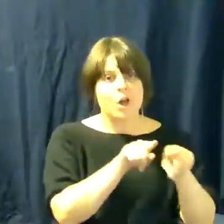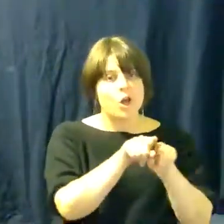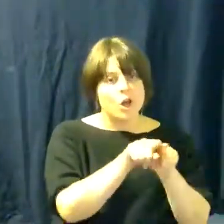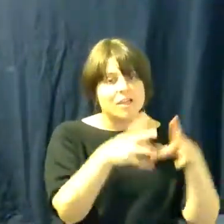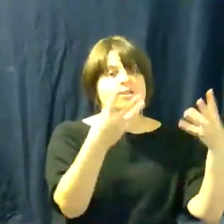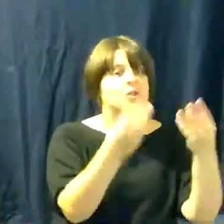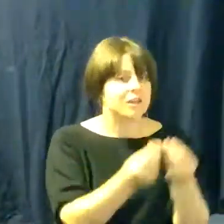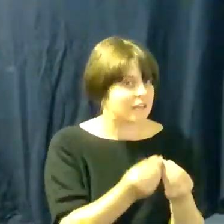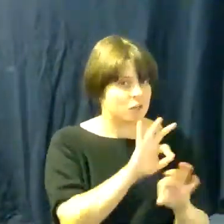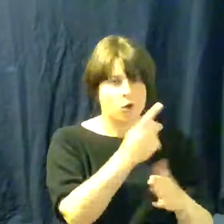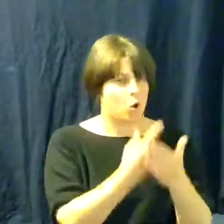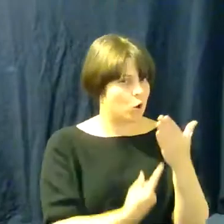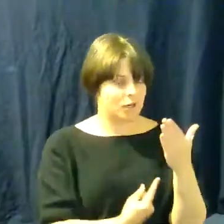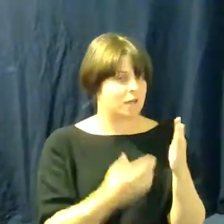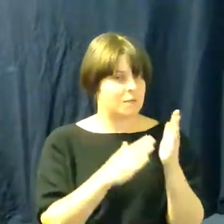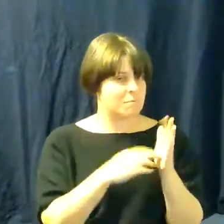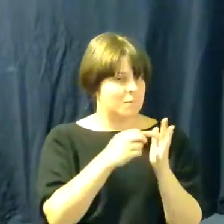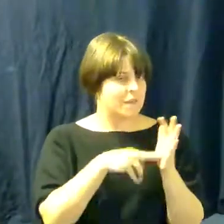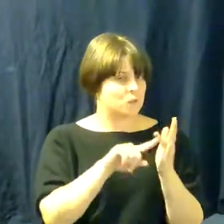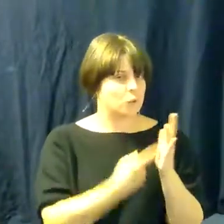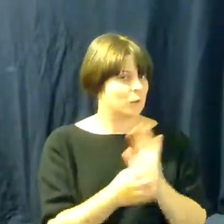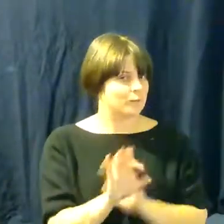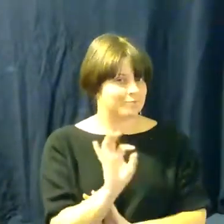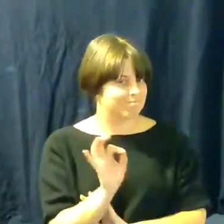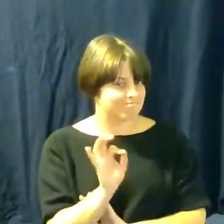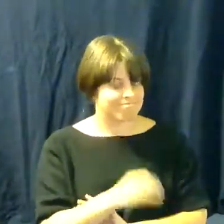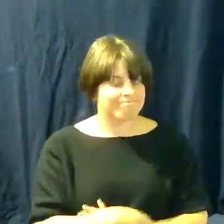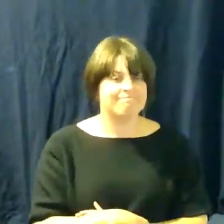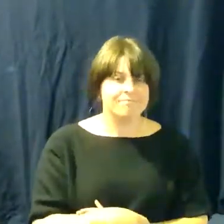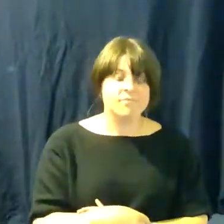s and the mentors to go through together, so it's a learning opportunity for everybody